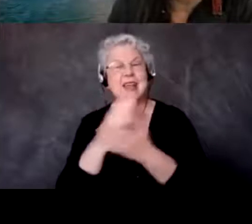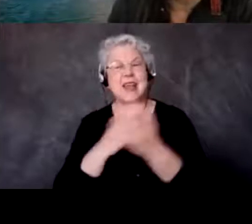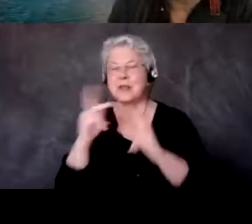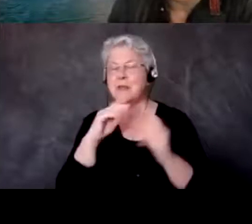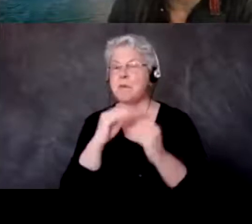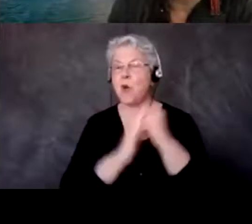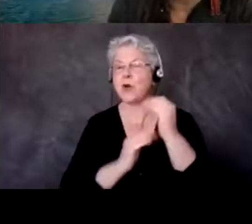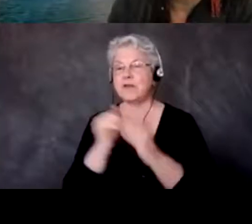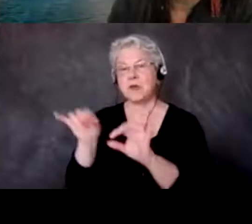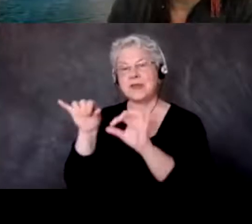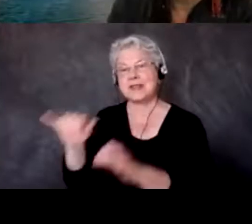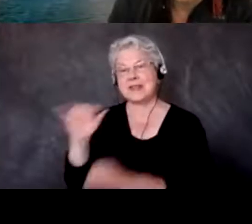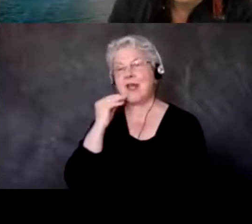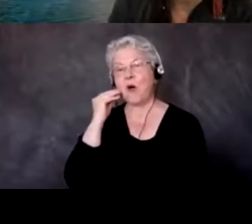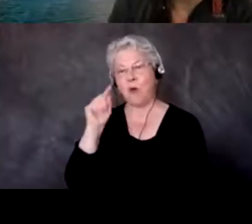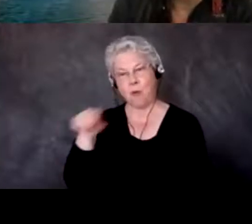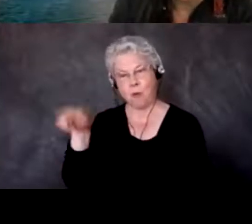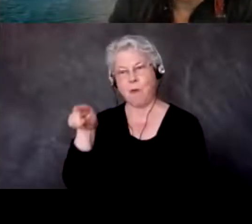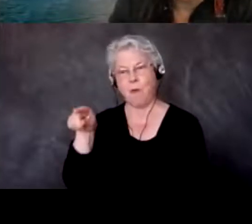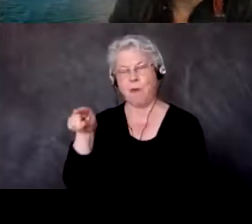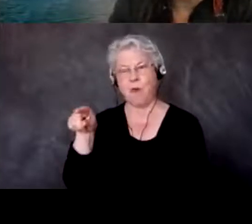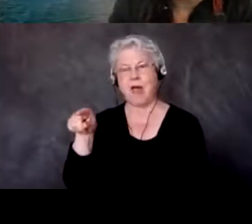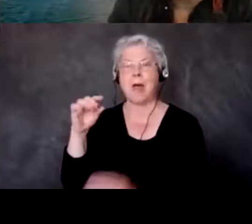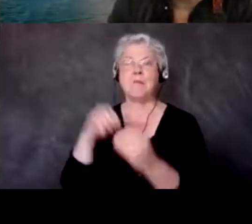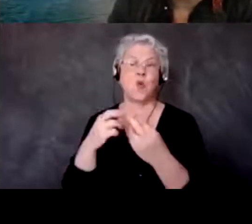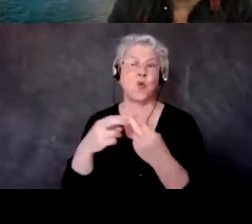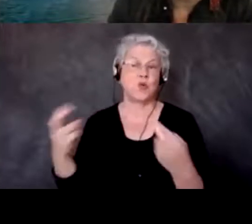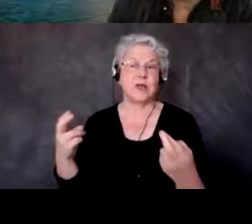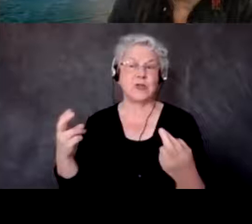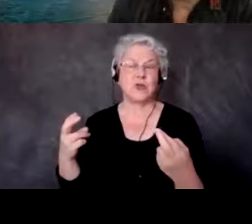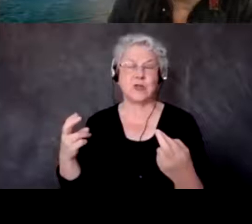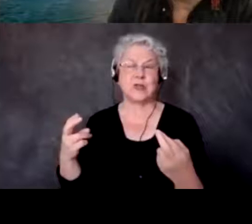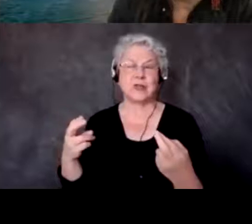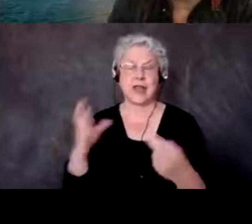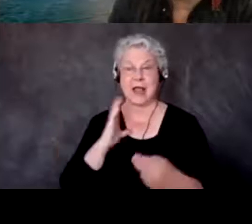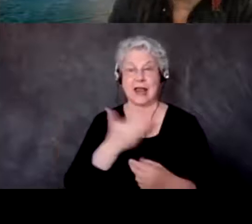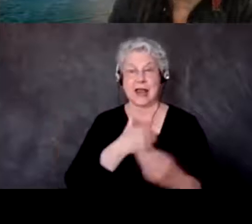in their homes and they have more resources. I know in our community we've been able to